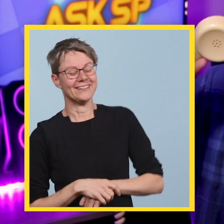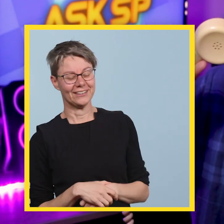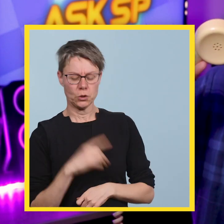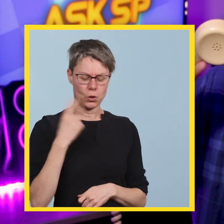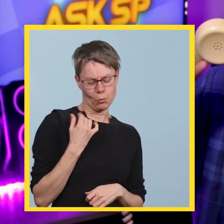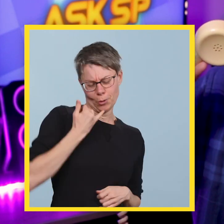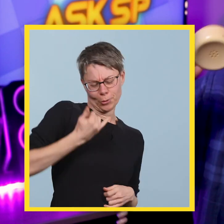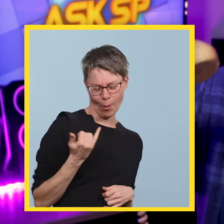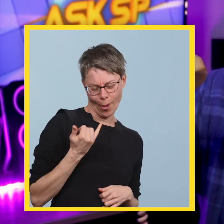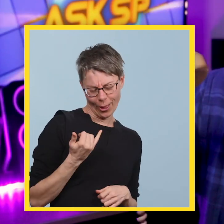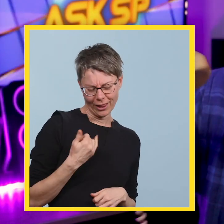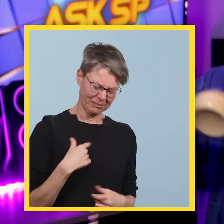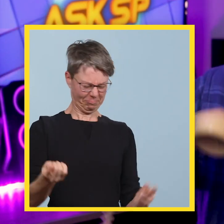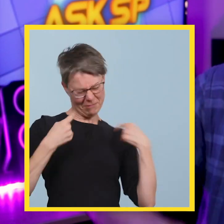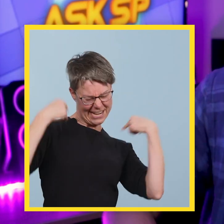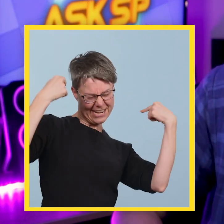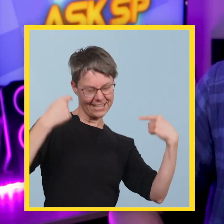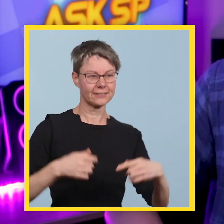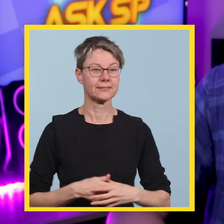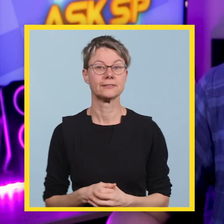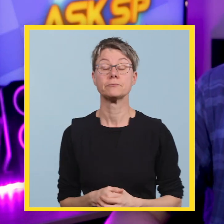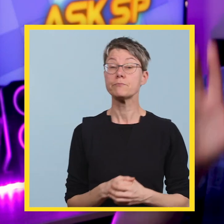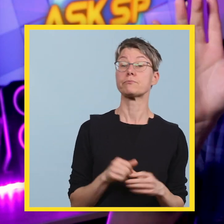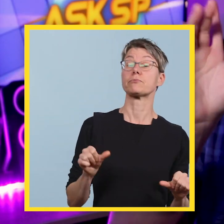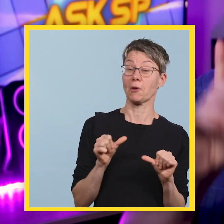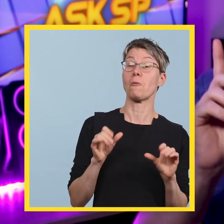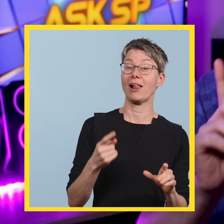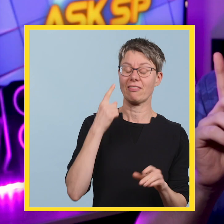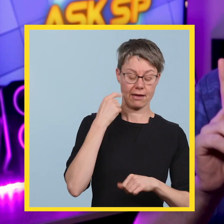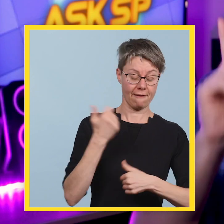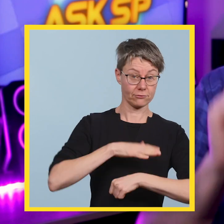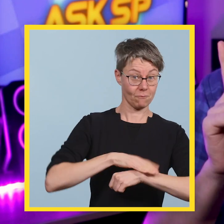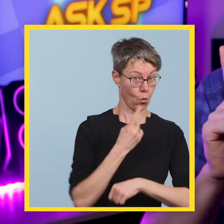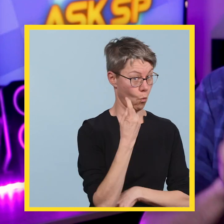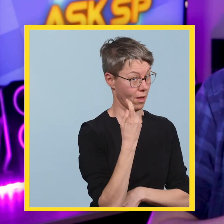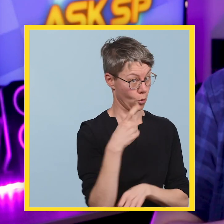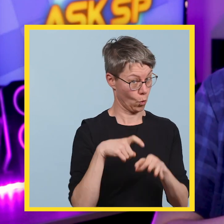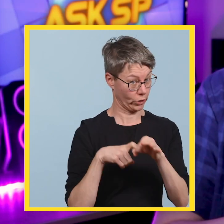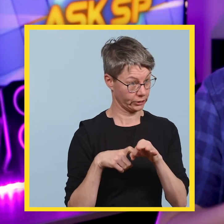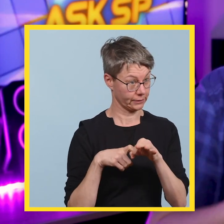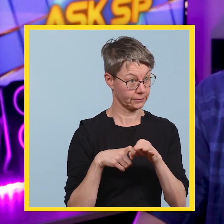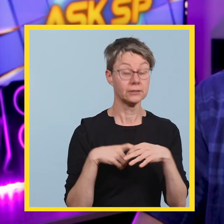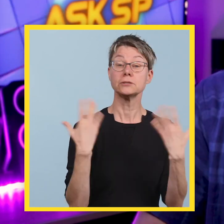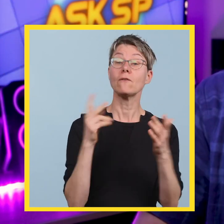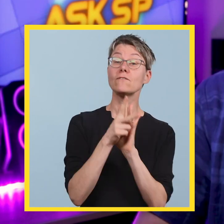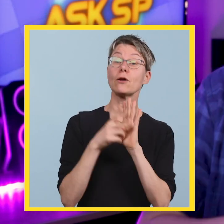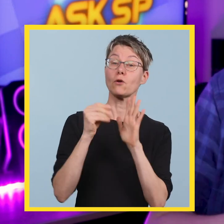Who you gonna call? DARREN! Alright. Well, I think we have time for one more query. so here's a video from David.